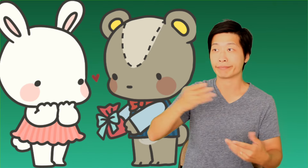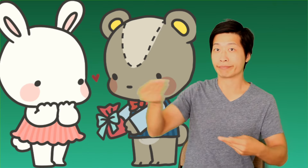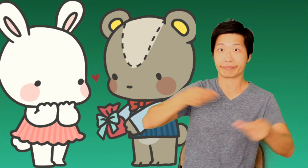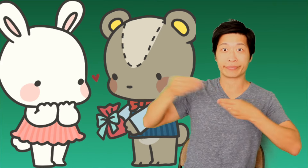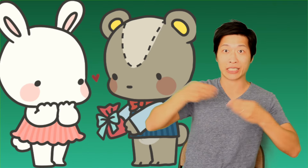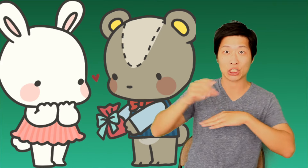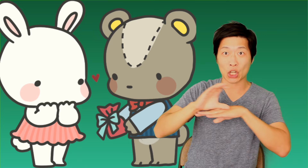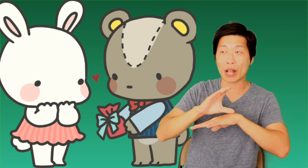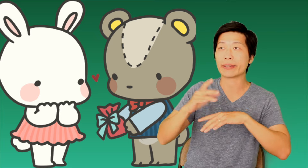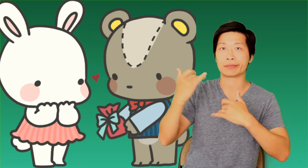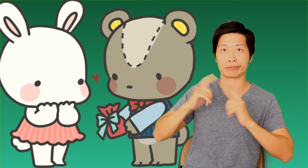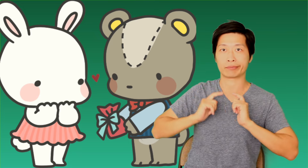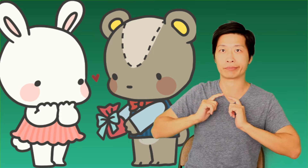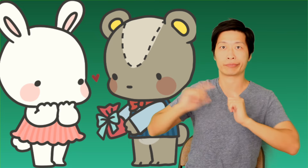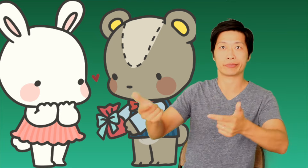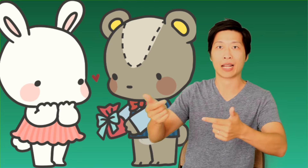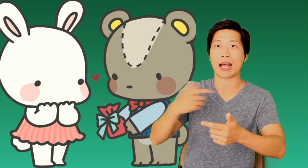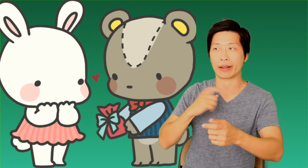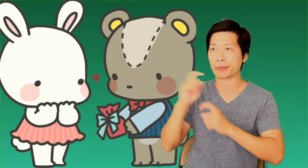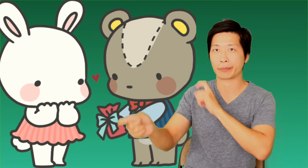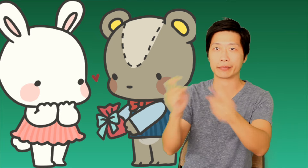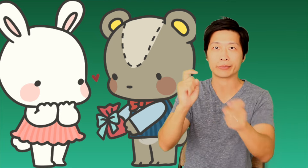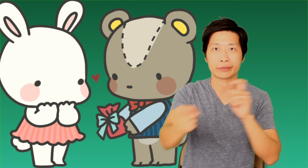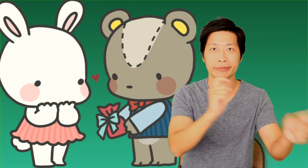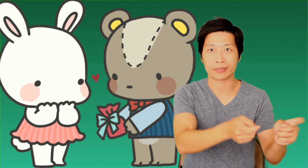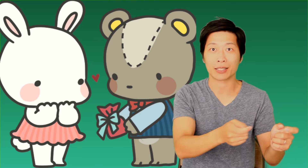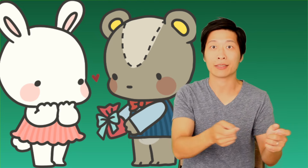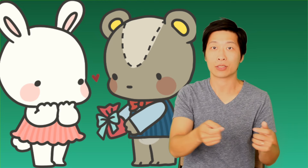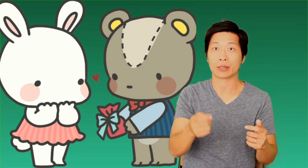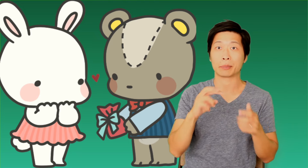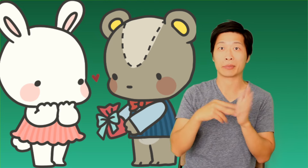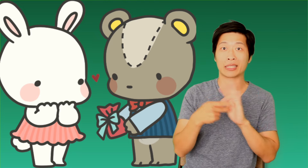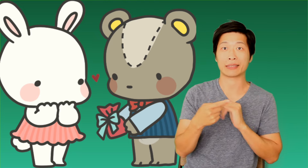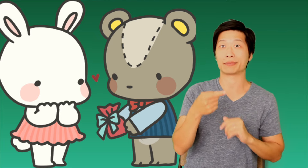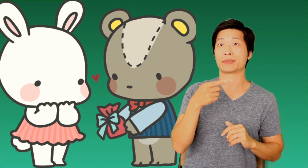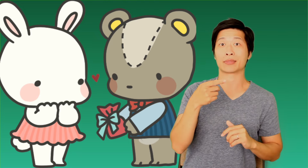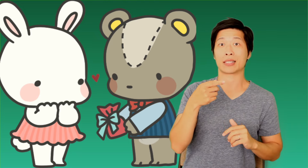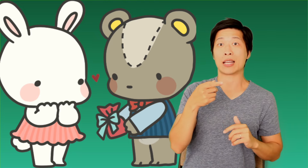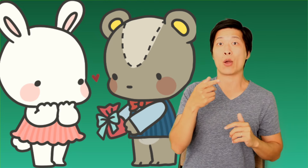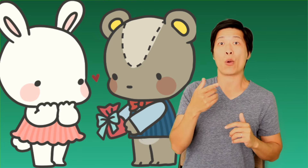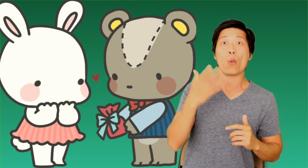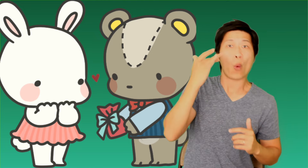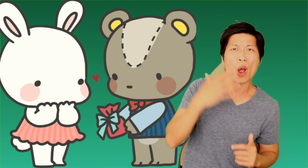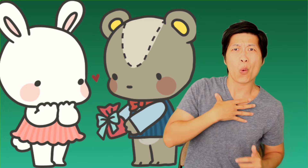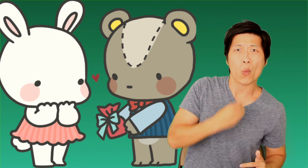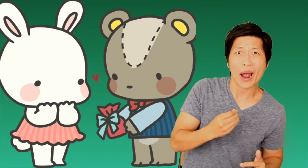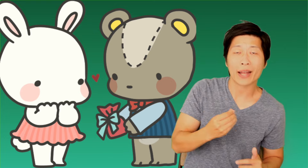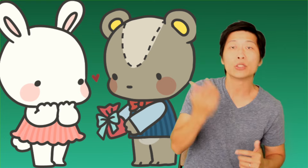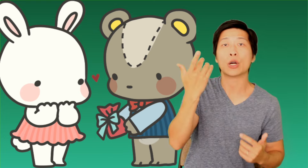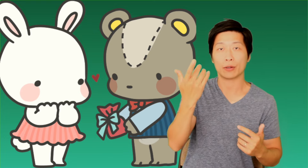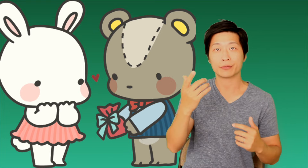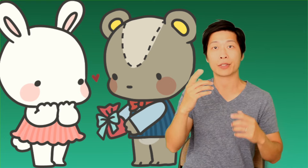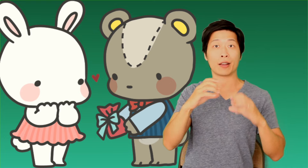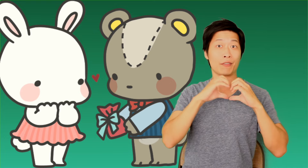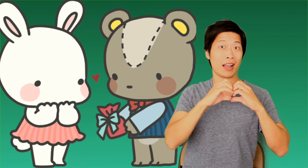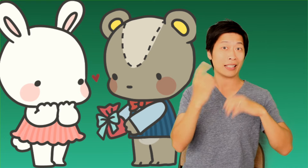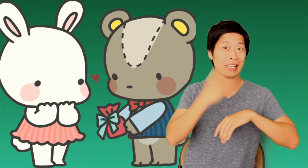received chocolates on February 14th Have to give back chocolate and the reason why it's called "White Day" is because, well